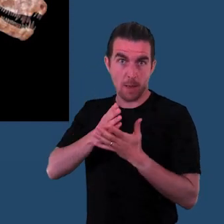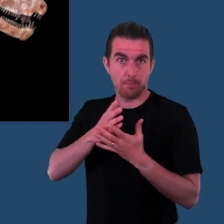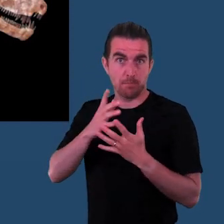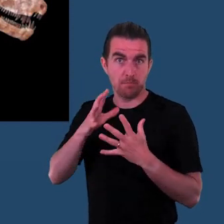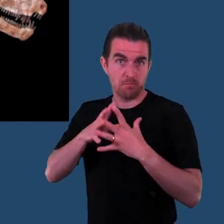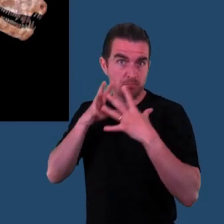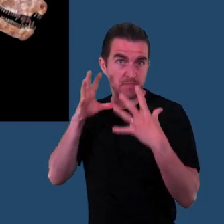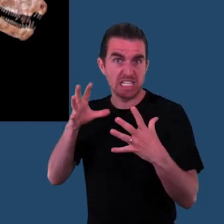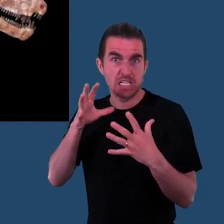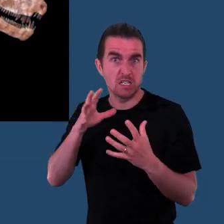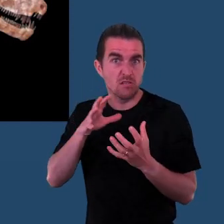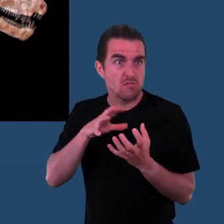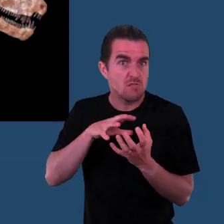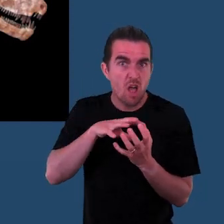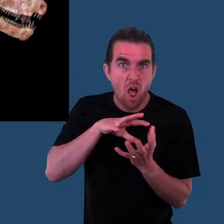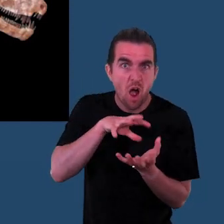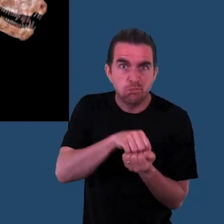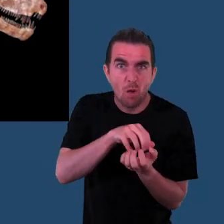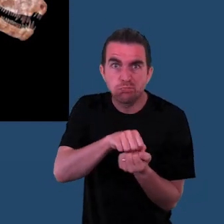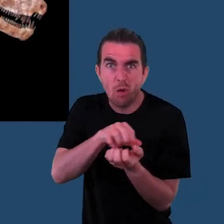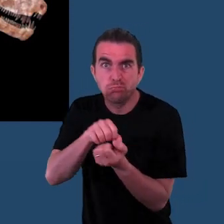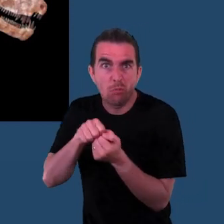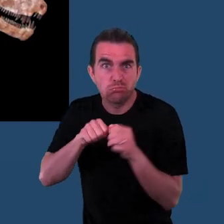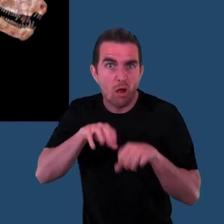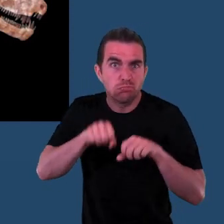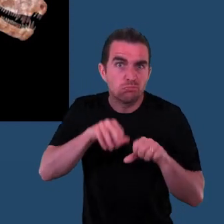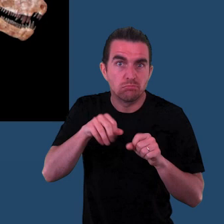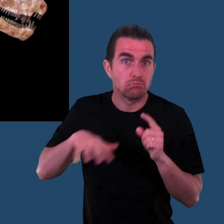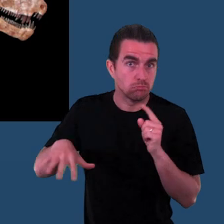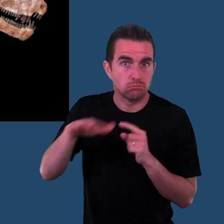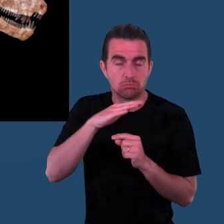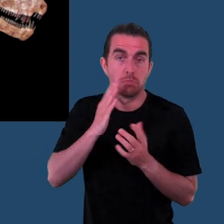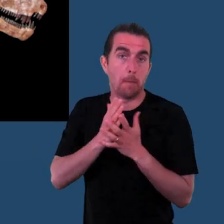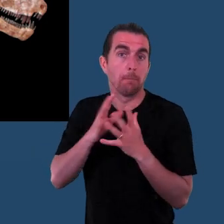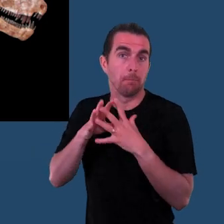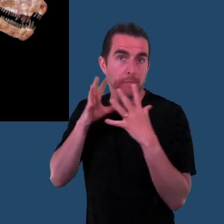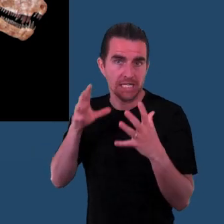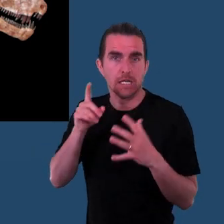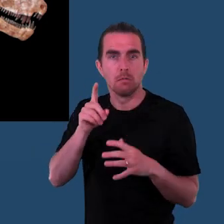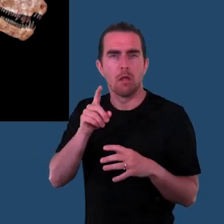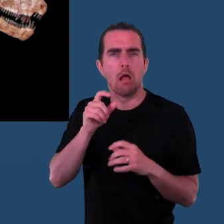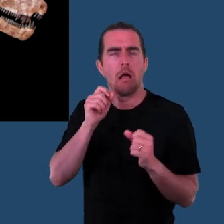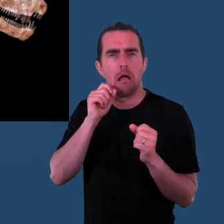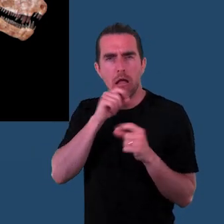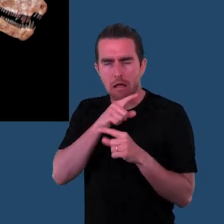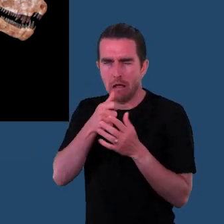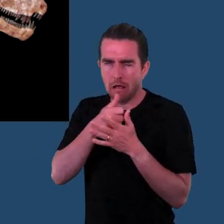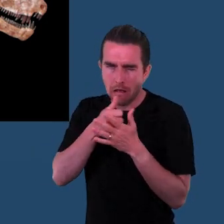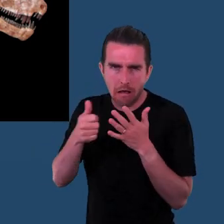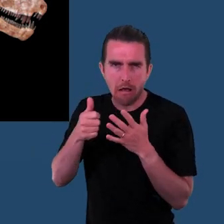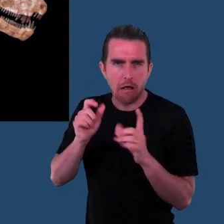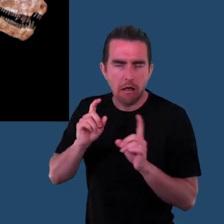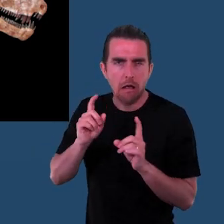of the largest predators on land at that time. But they are really unusual and really interesting animals.